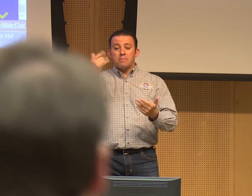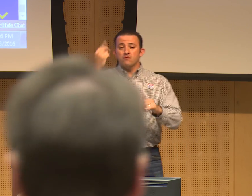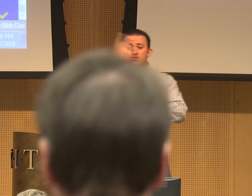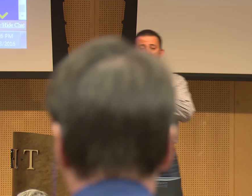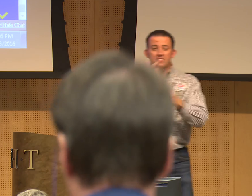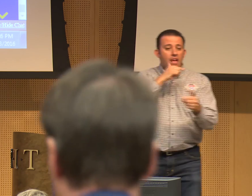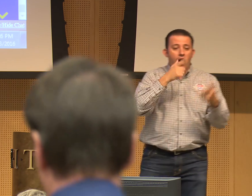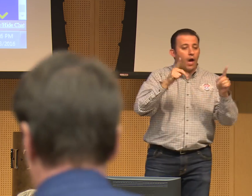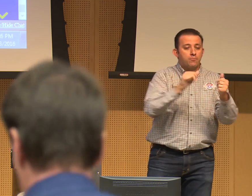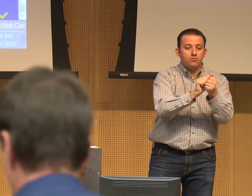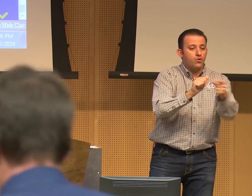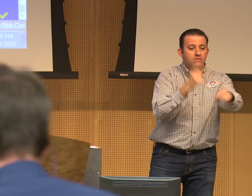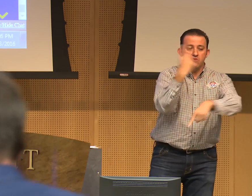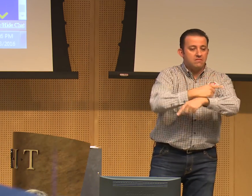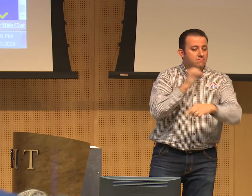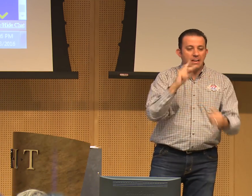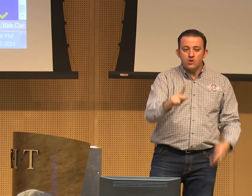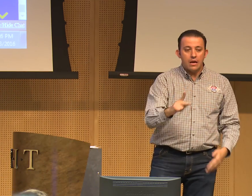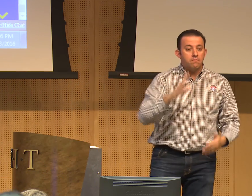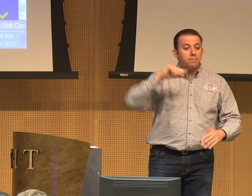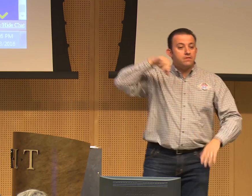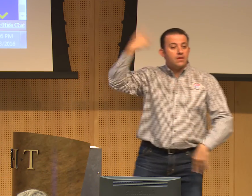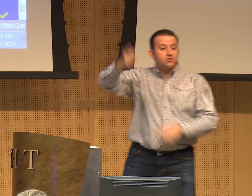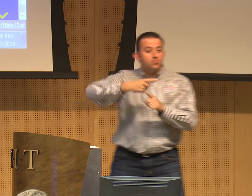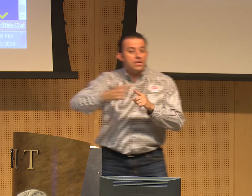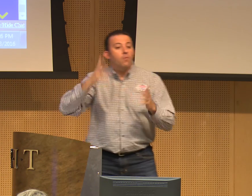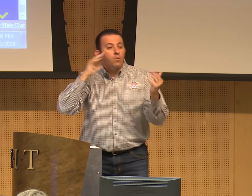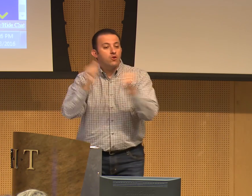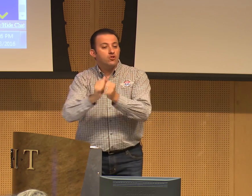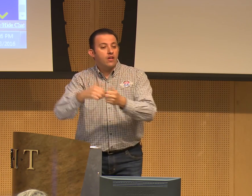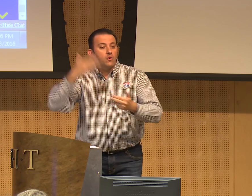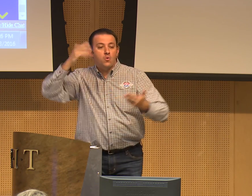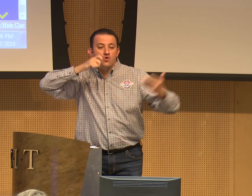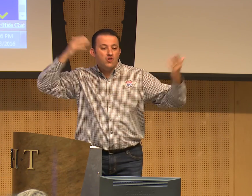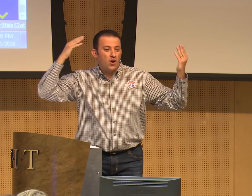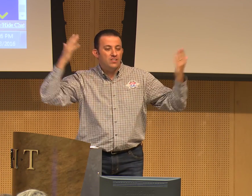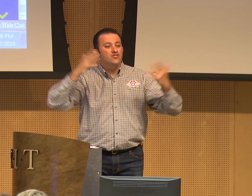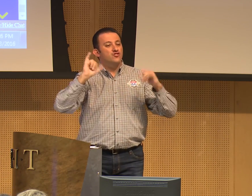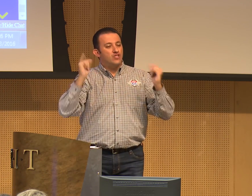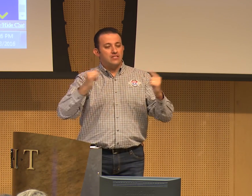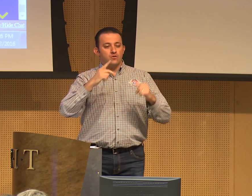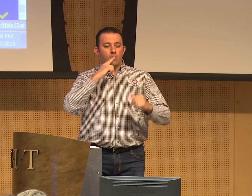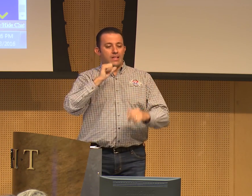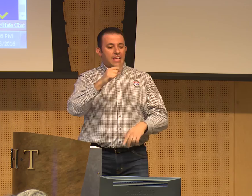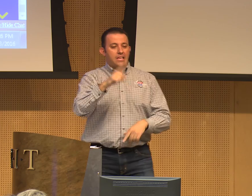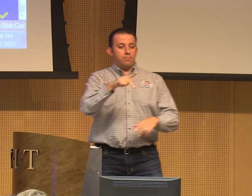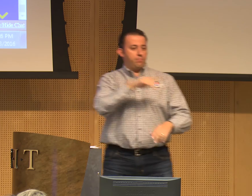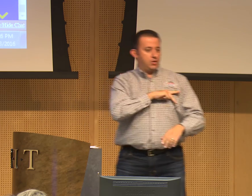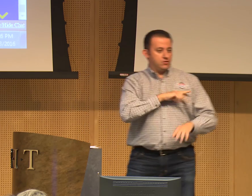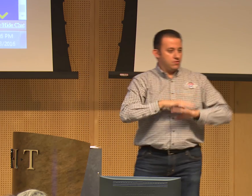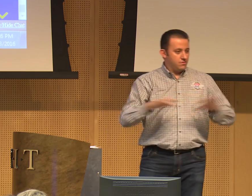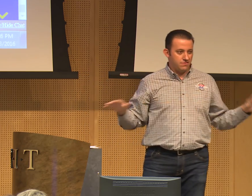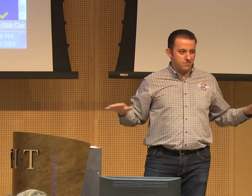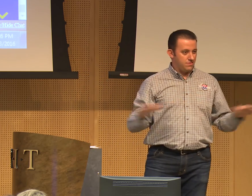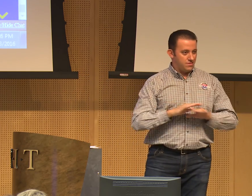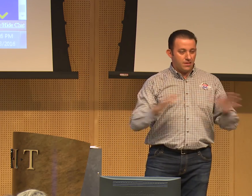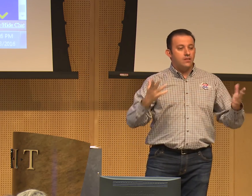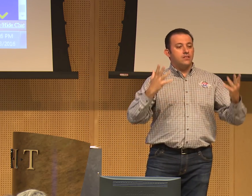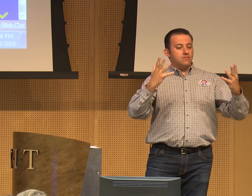and you're having a great meeting. Sometimes things don't go your way, but the next week, things work out, right? You don't take things personally in the business world.